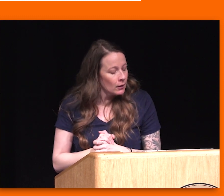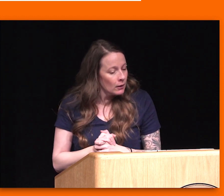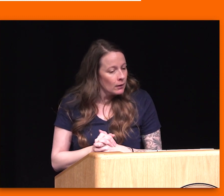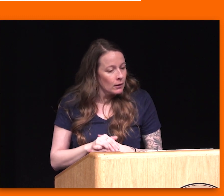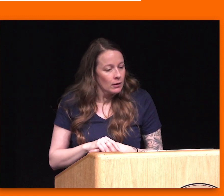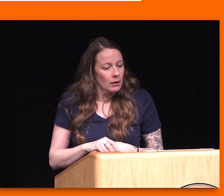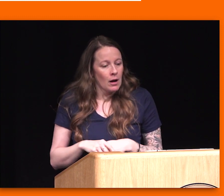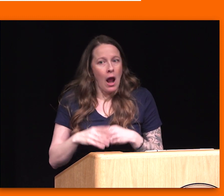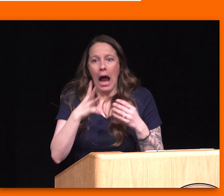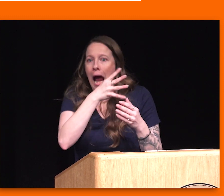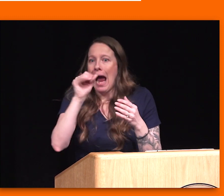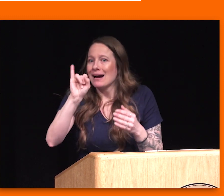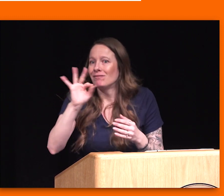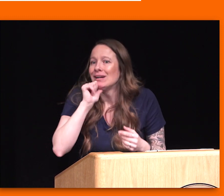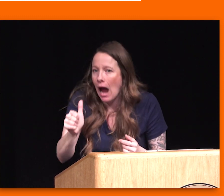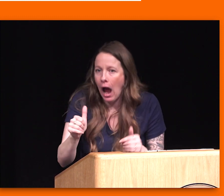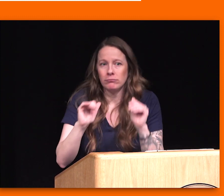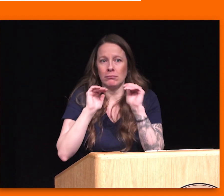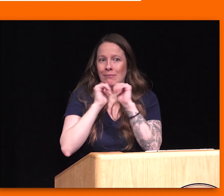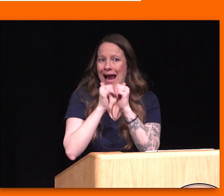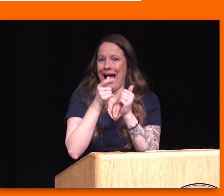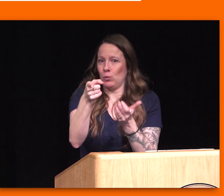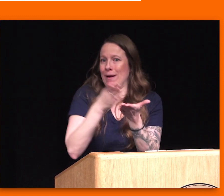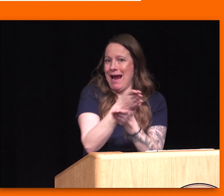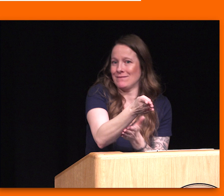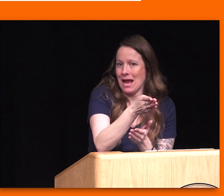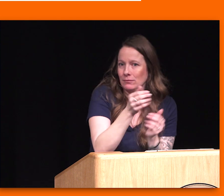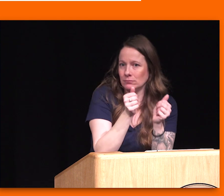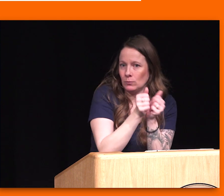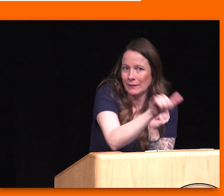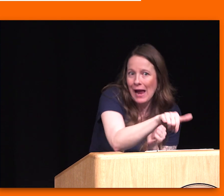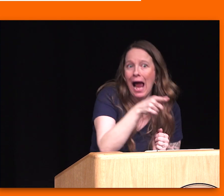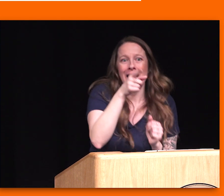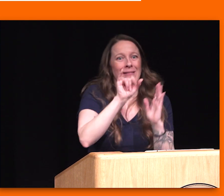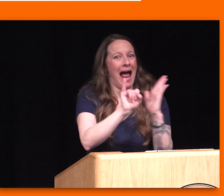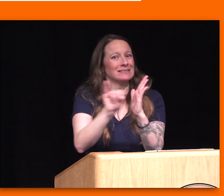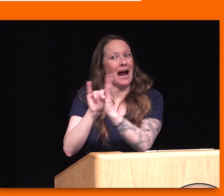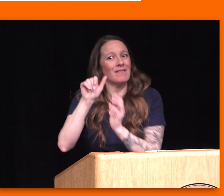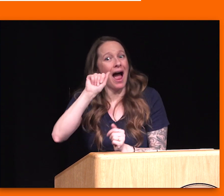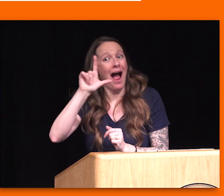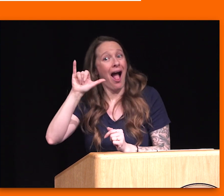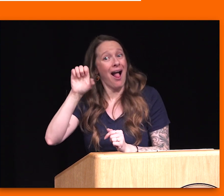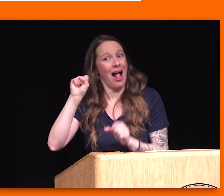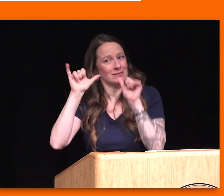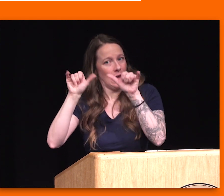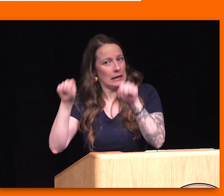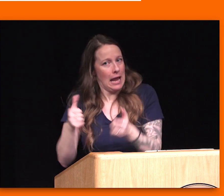support me throughout my journey. And if they weren't accessible, how would they deal with that?